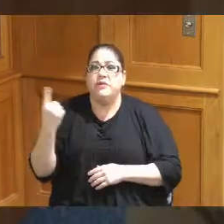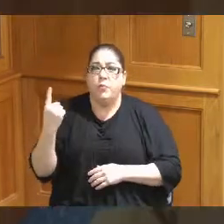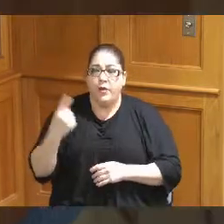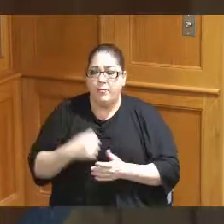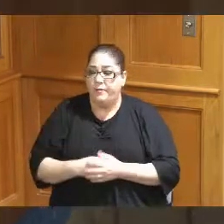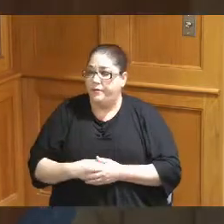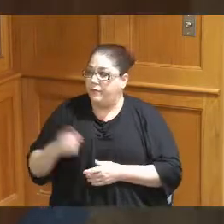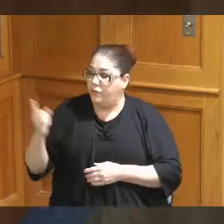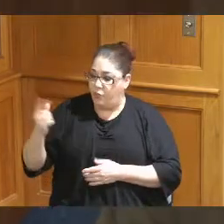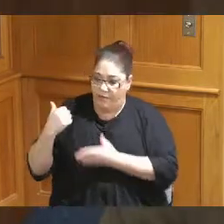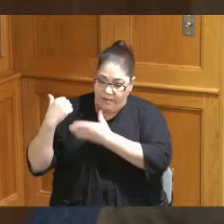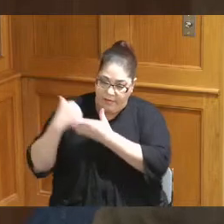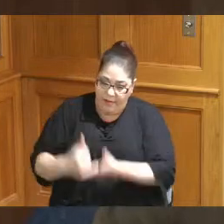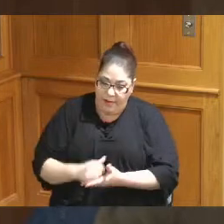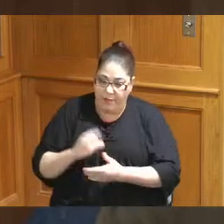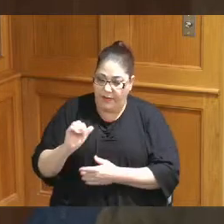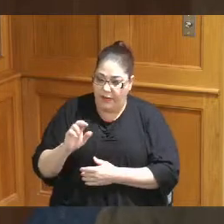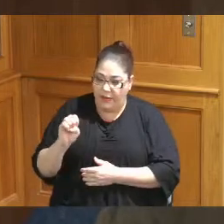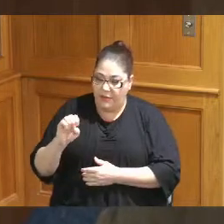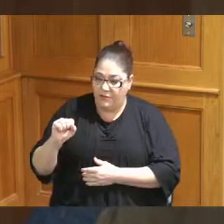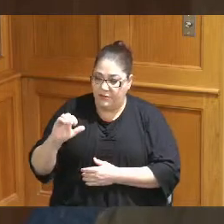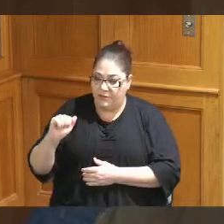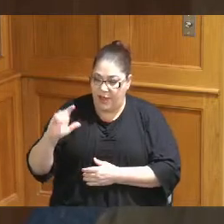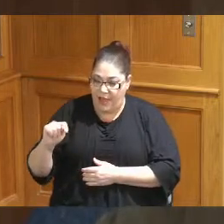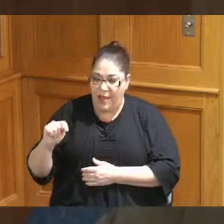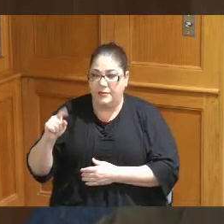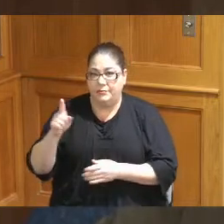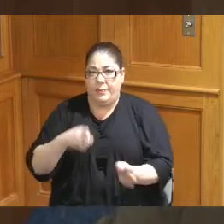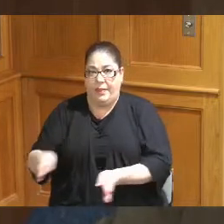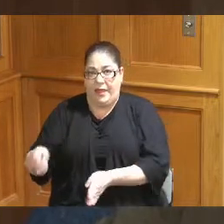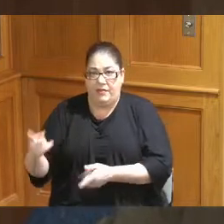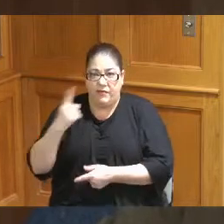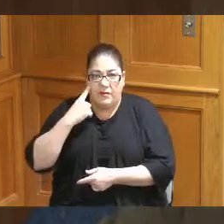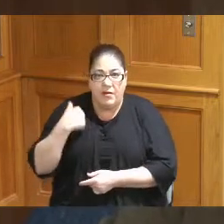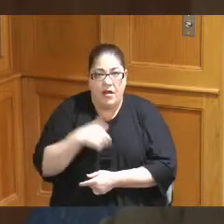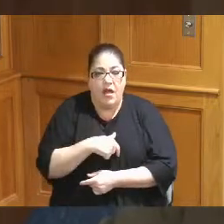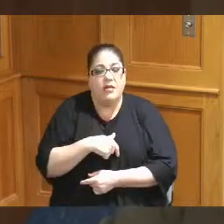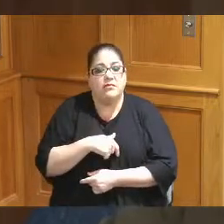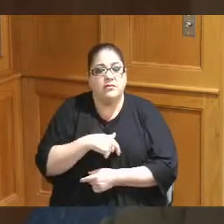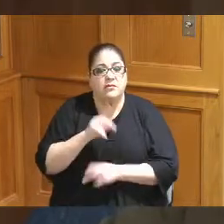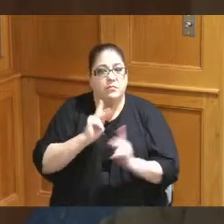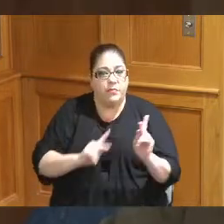County funding through the CARES Act and we were able to relocate those people and keep everybody